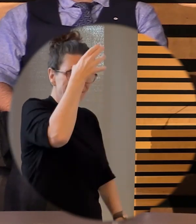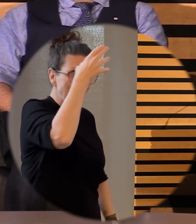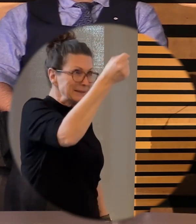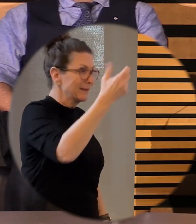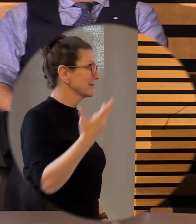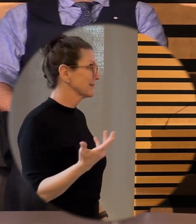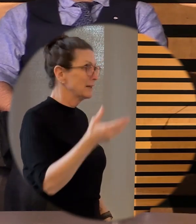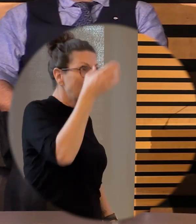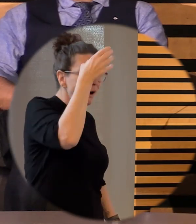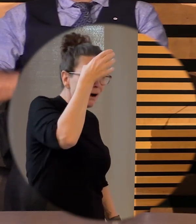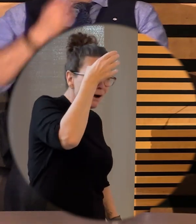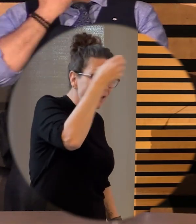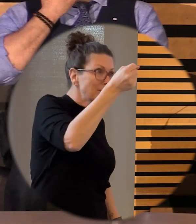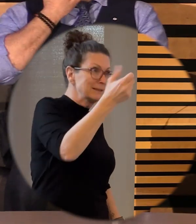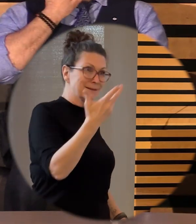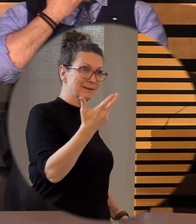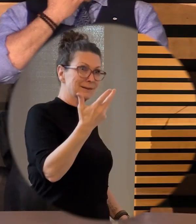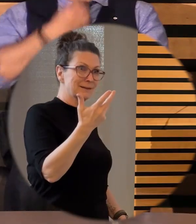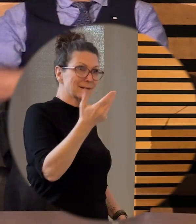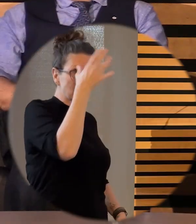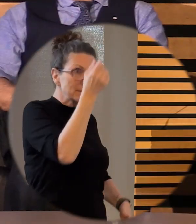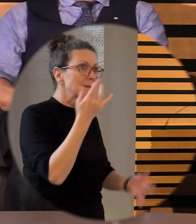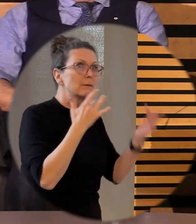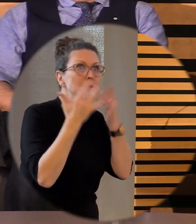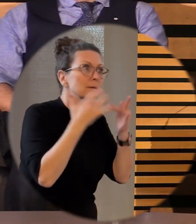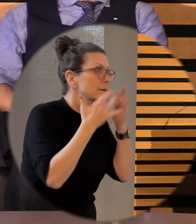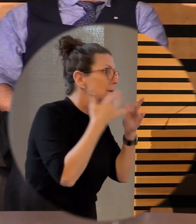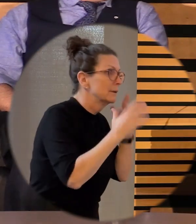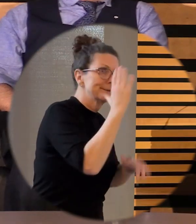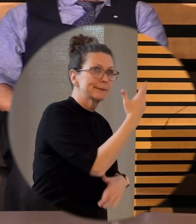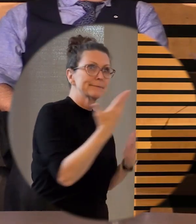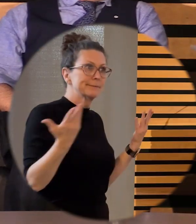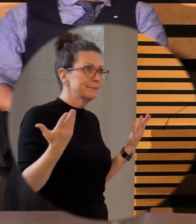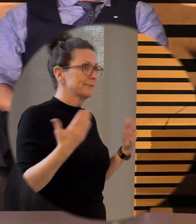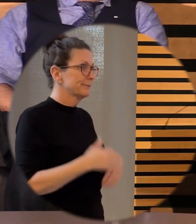sense but apparently we lack it because it's been common sense for years. So if anybody has any